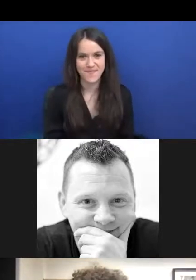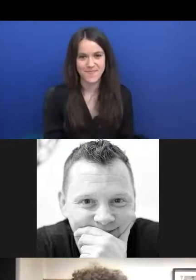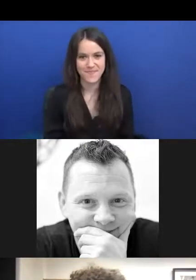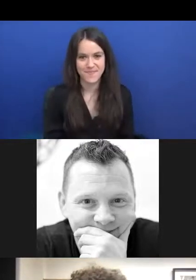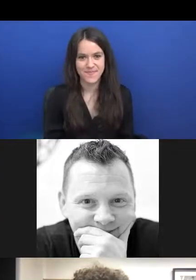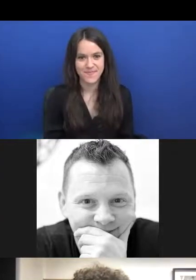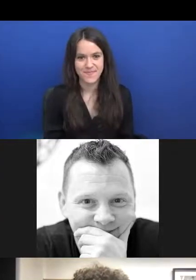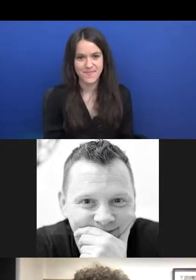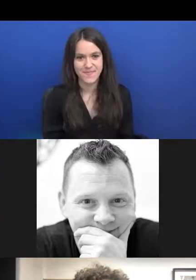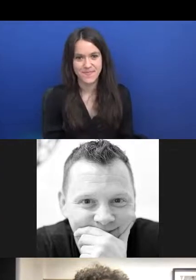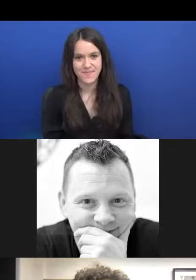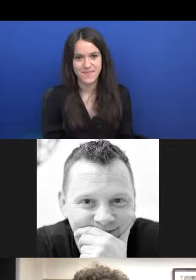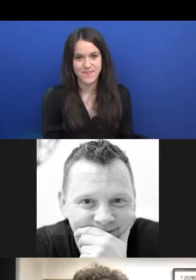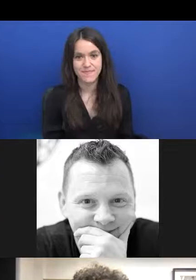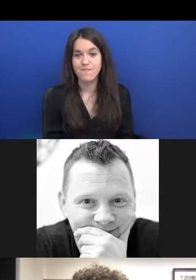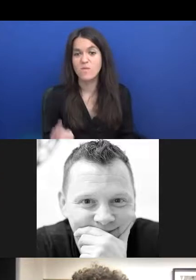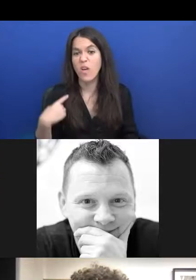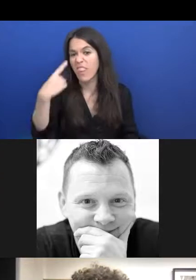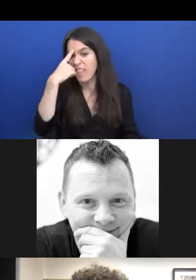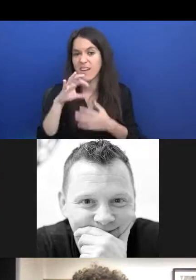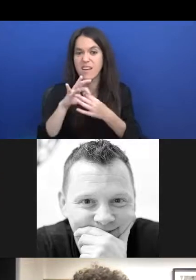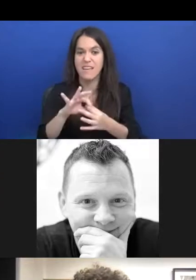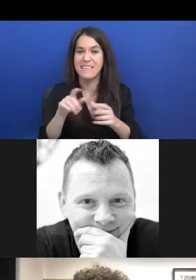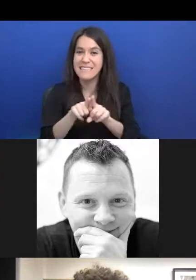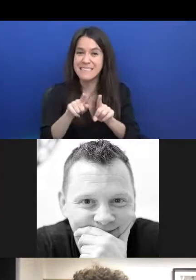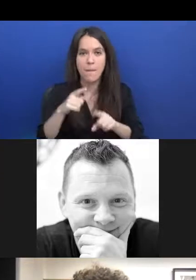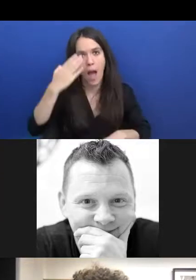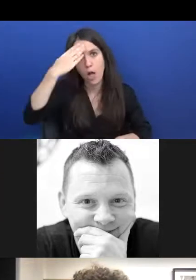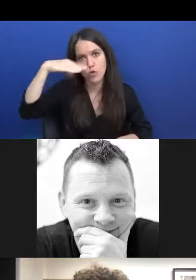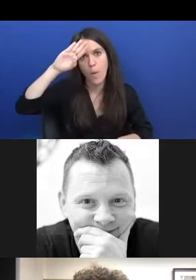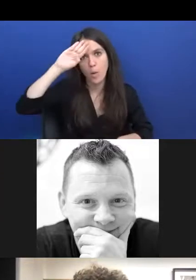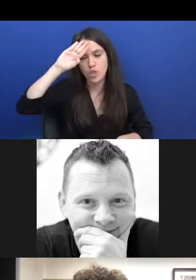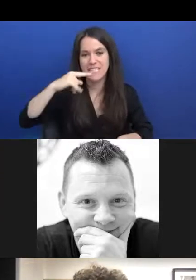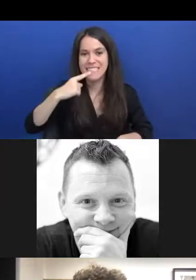to anthropology we could also think about how to foster new conversations which both work to